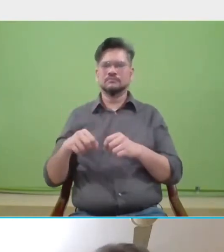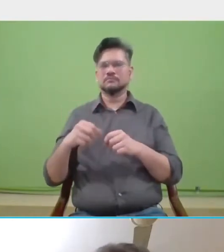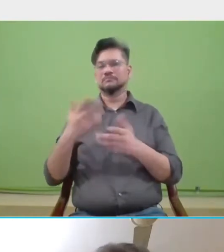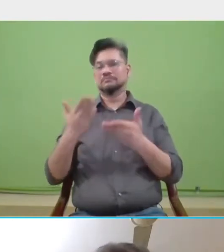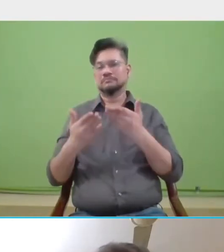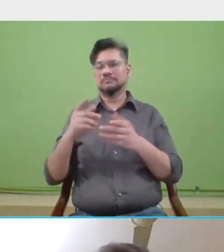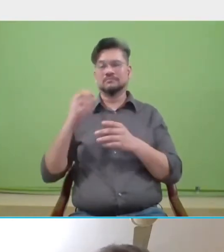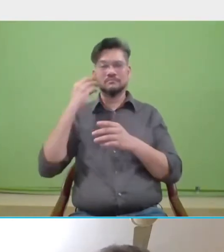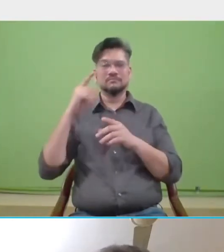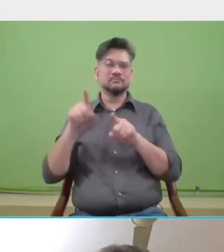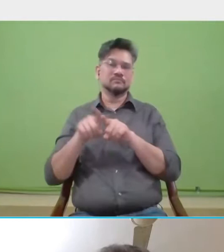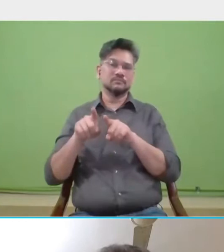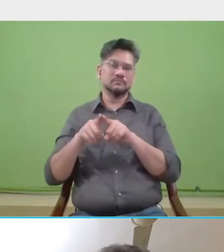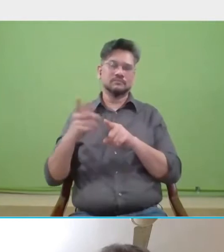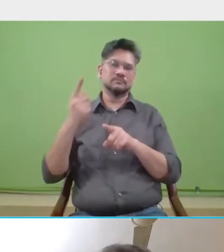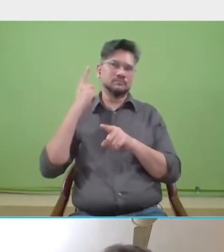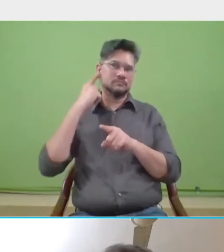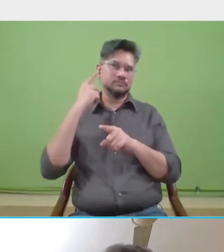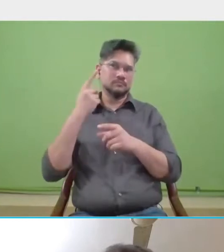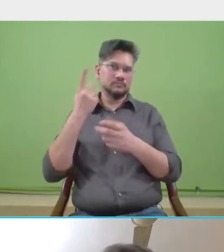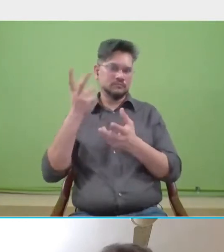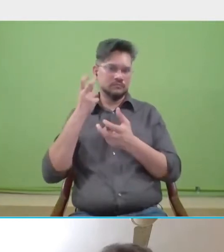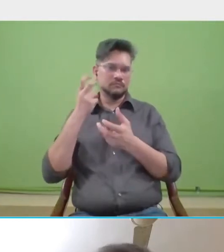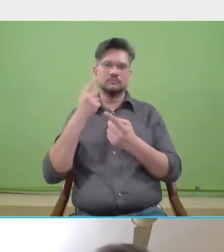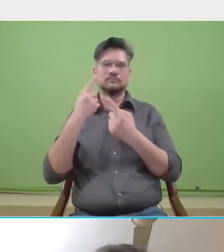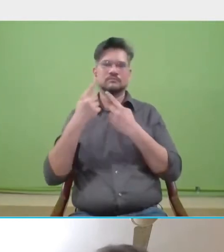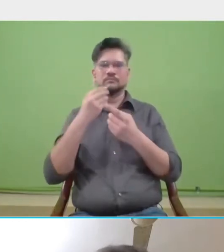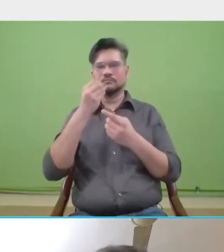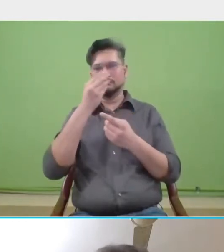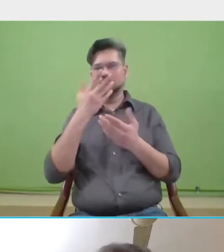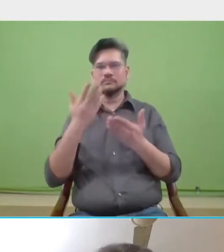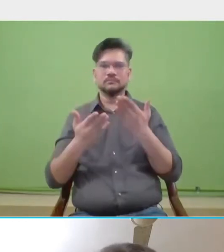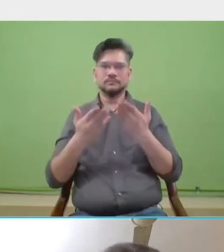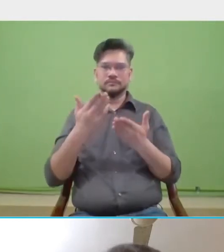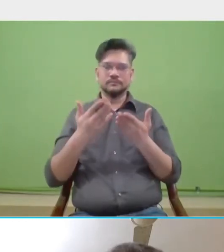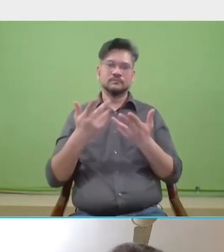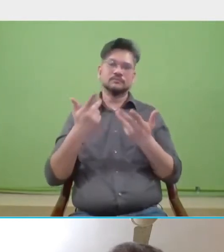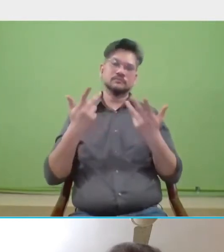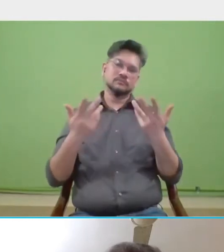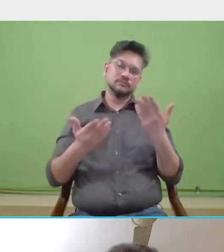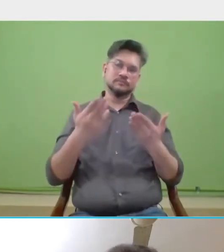fewer timeframe so you will notice this in sign language conferences you would wonder you know how